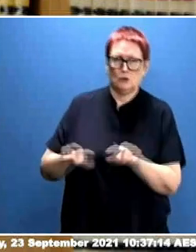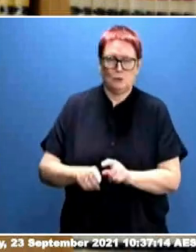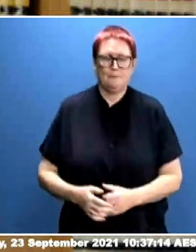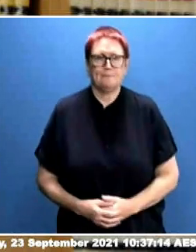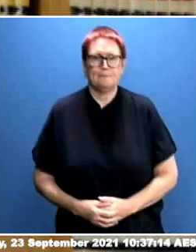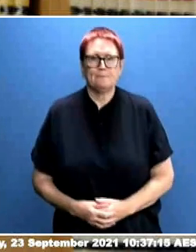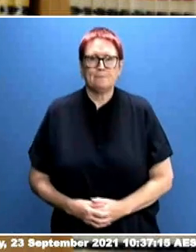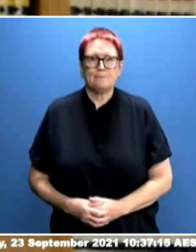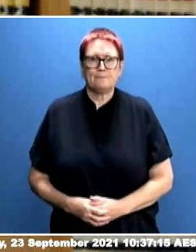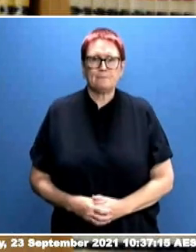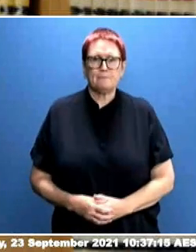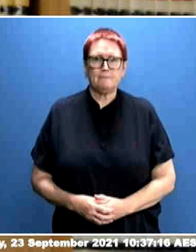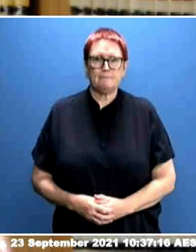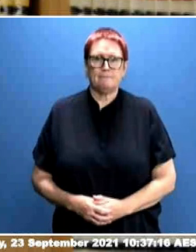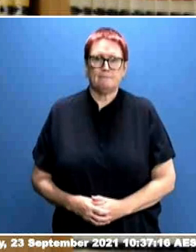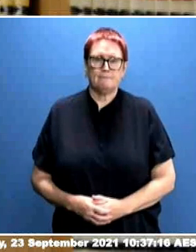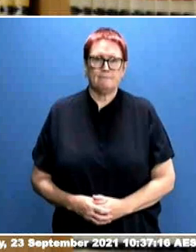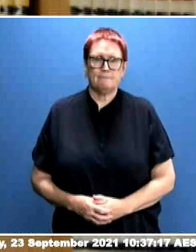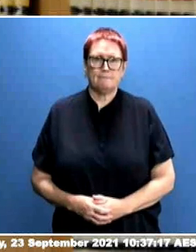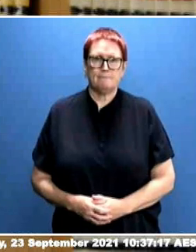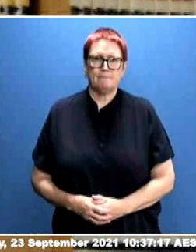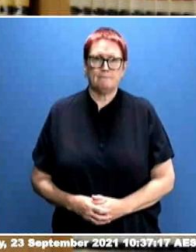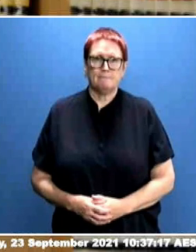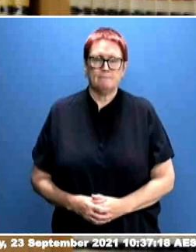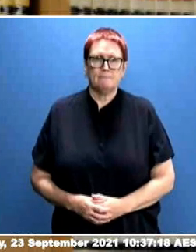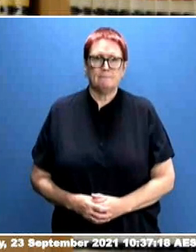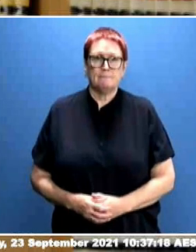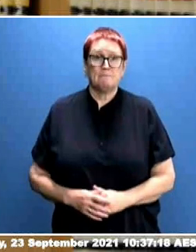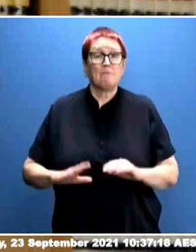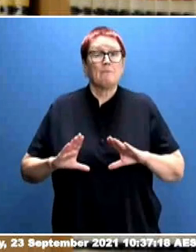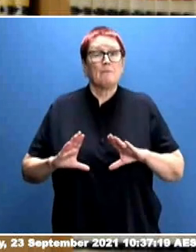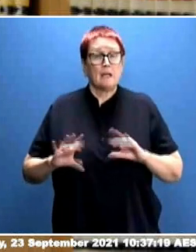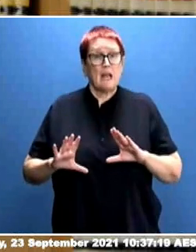What we do in this space is then we --- well, usually the senior psychologist